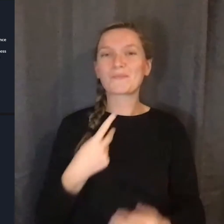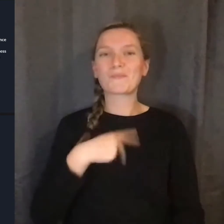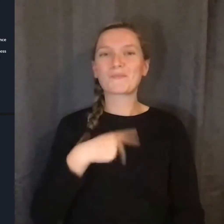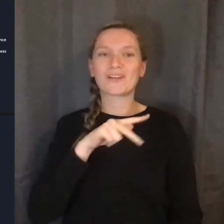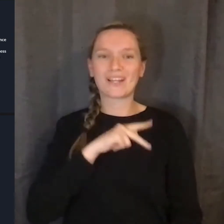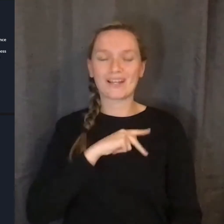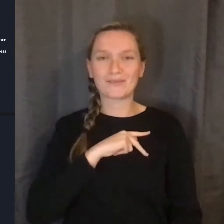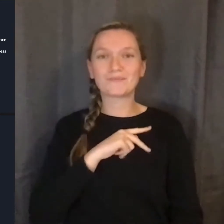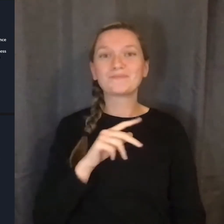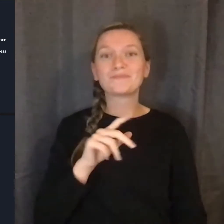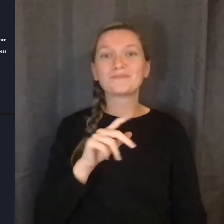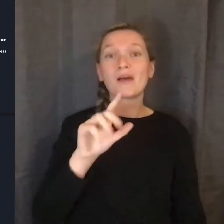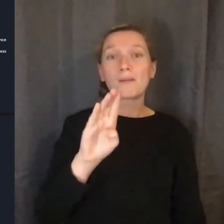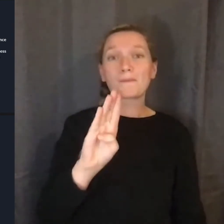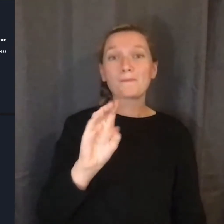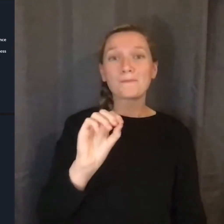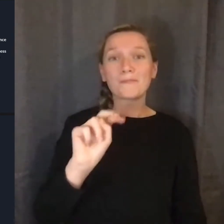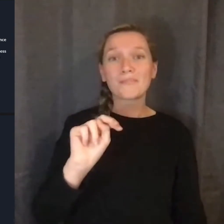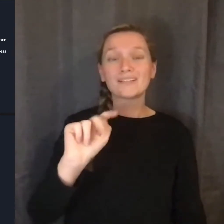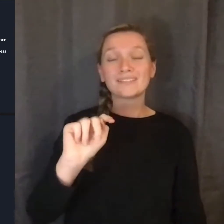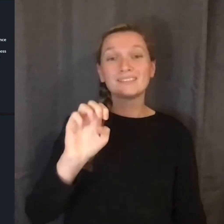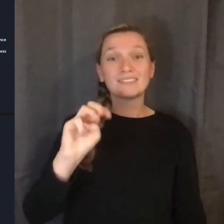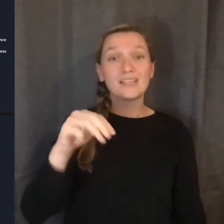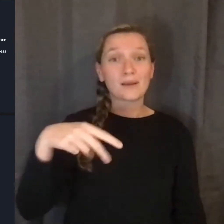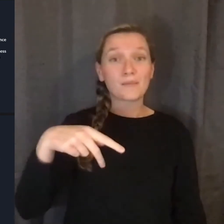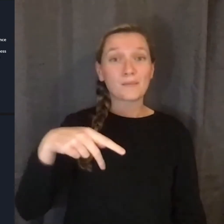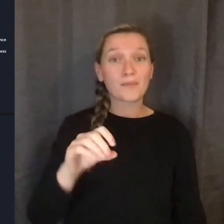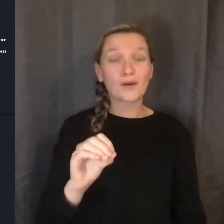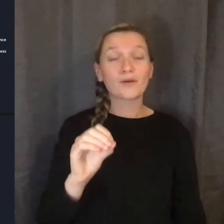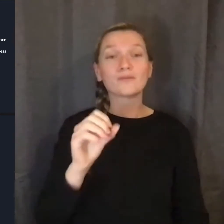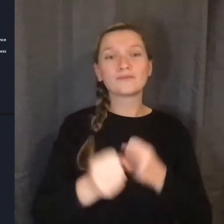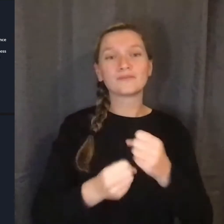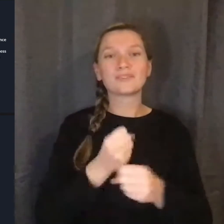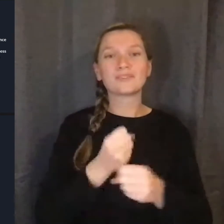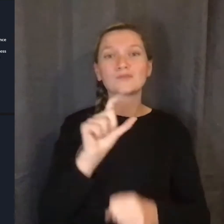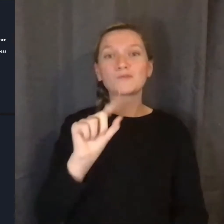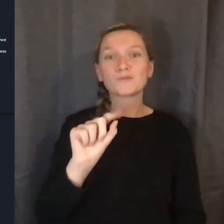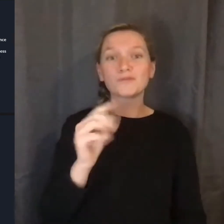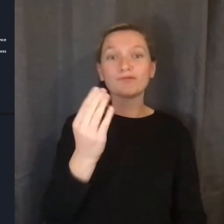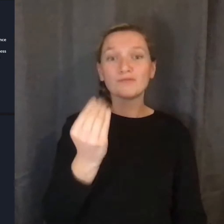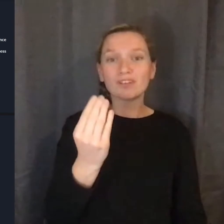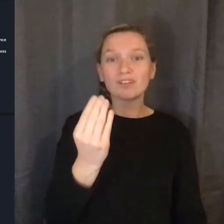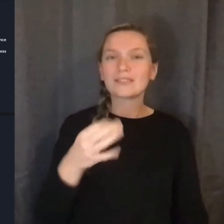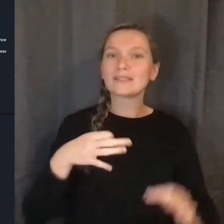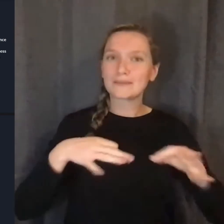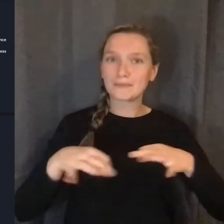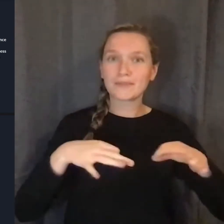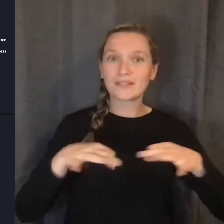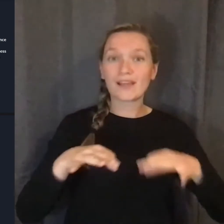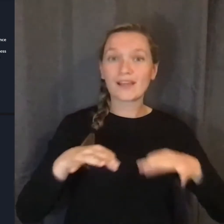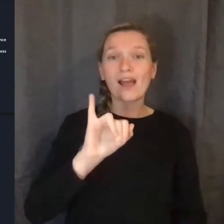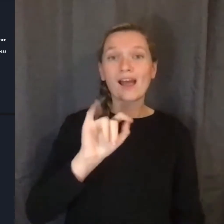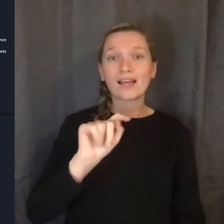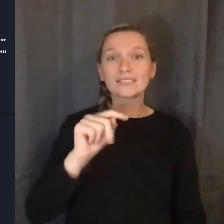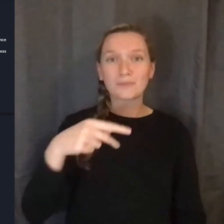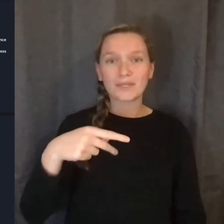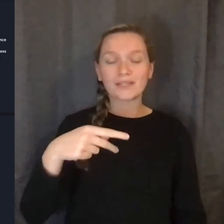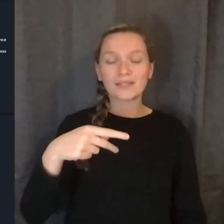Next moving on to personality, Bontempo explains in 2014 that Interpreter Training Programs or